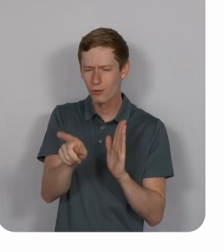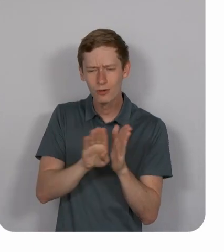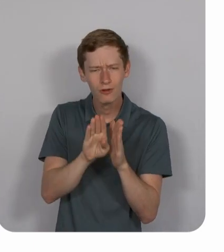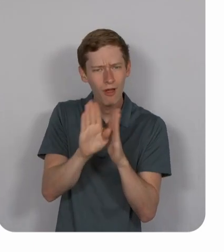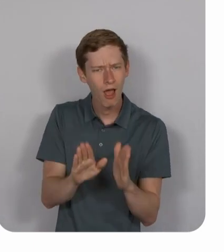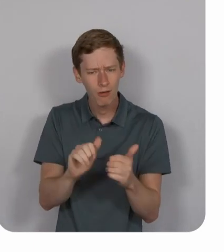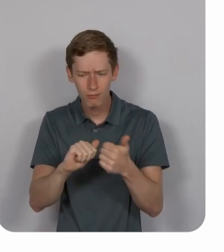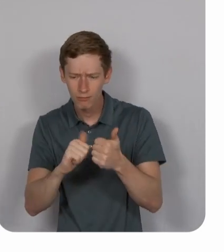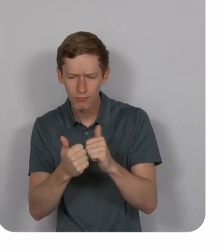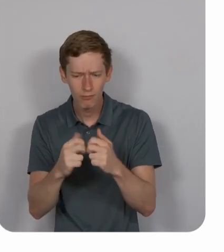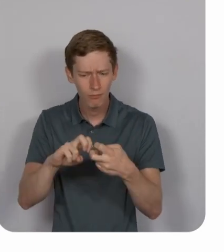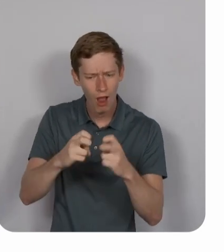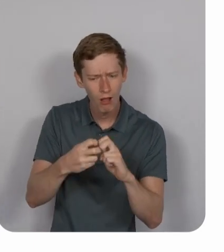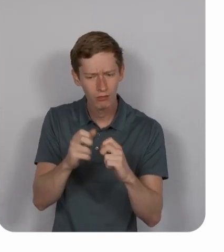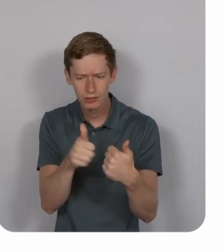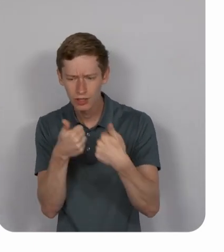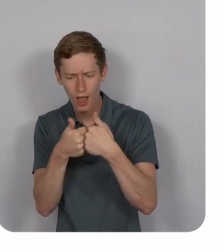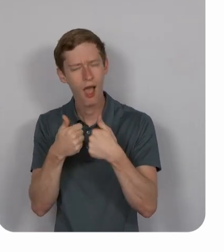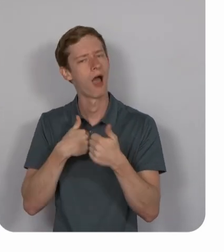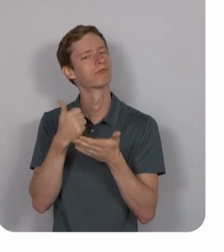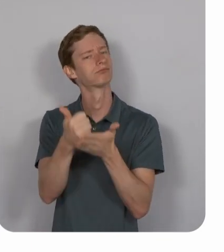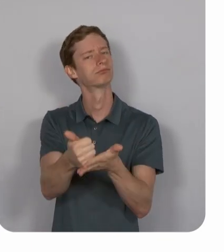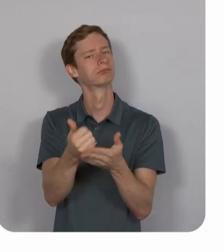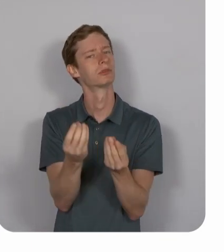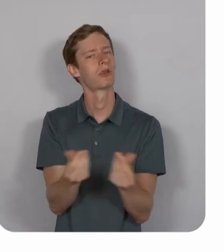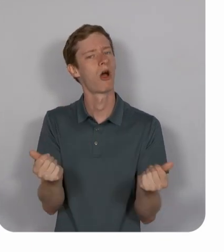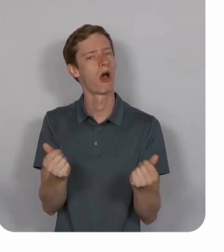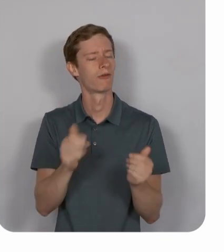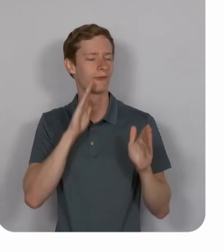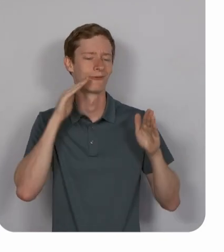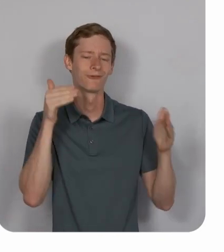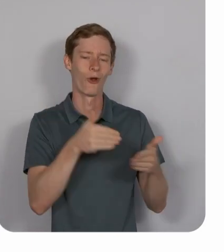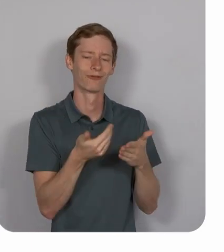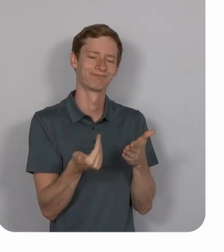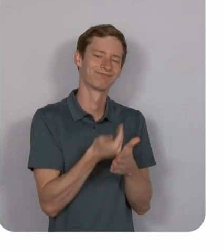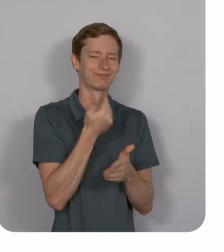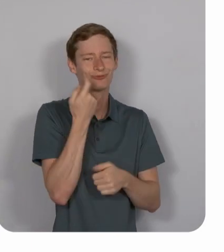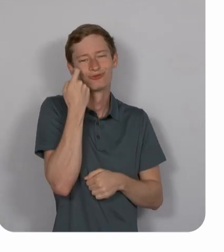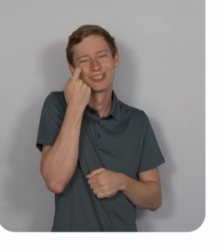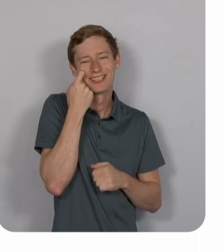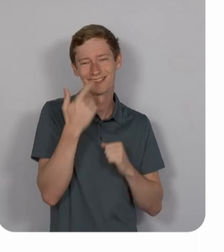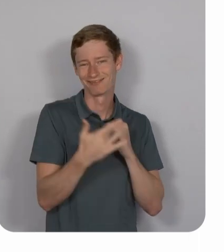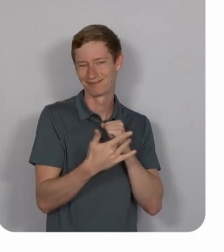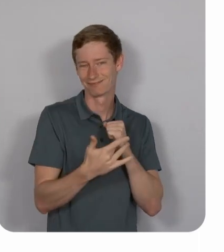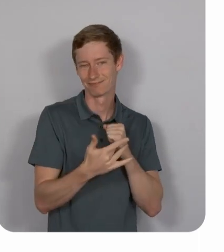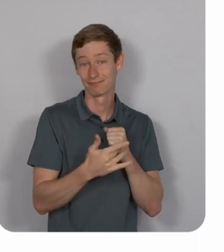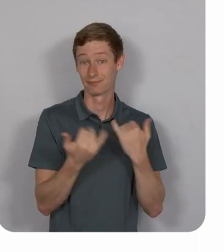or challenges they might be facing with a focus on the latest hardware. This year, it’s the Meta Quest 3.